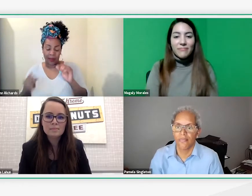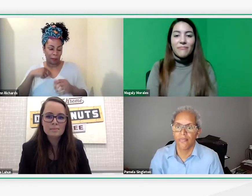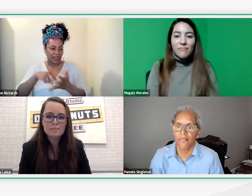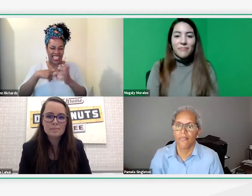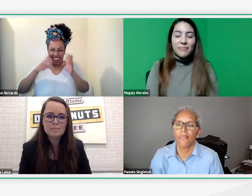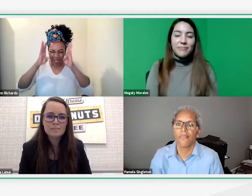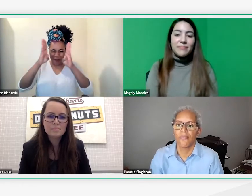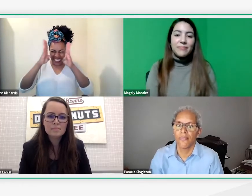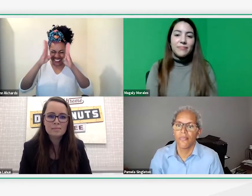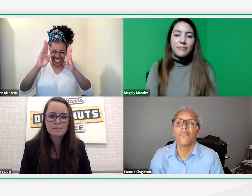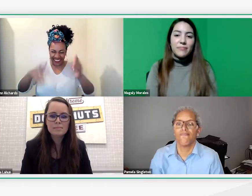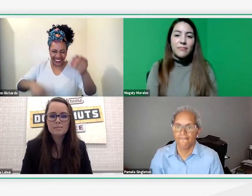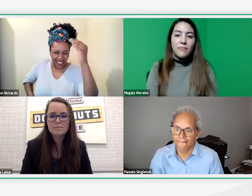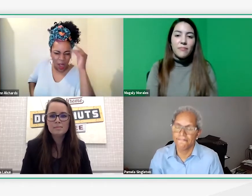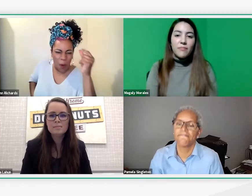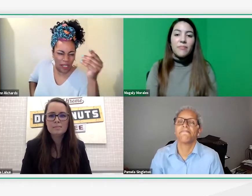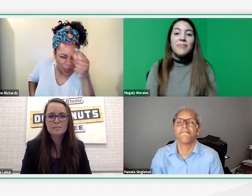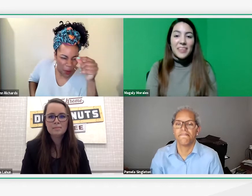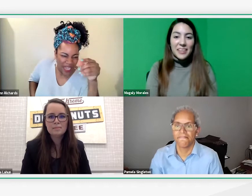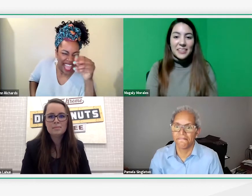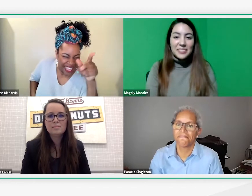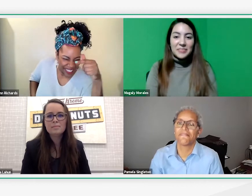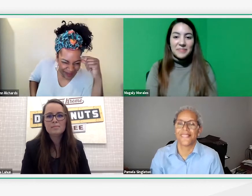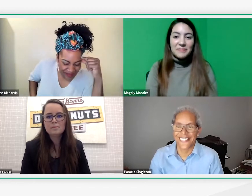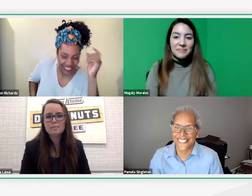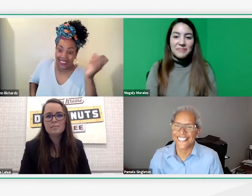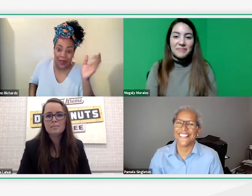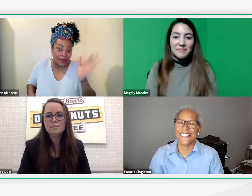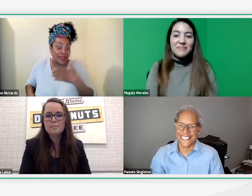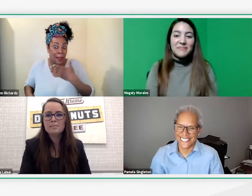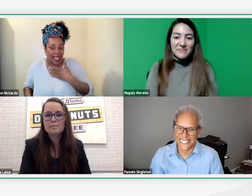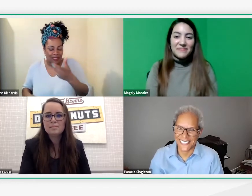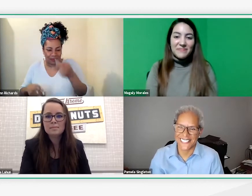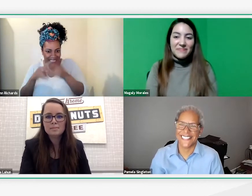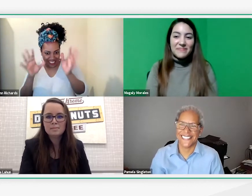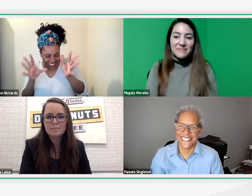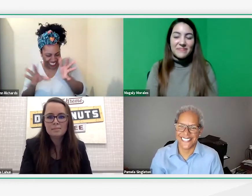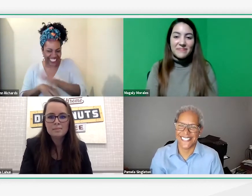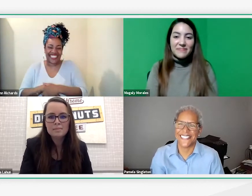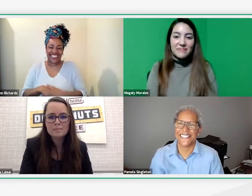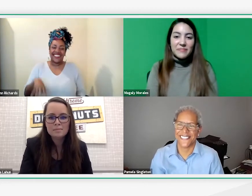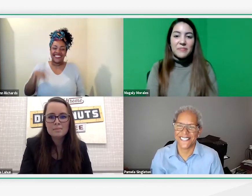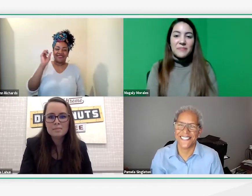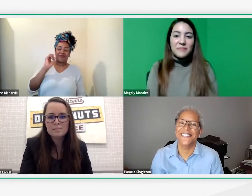the new rules are. So, that means I need to pay attention more and ask those questions.